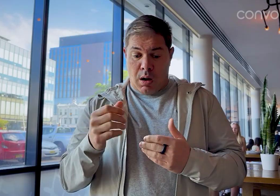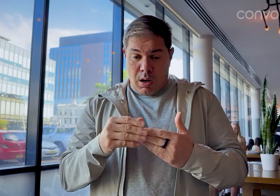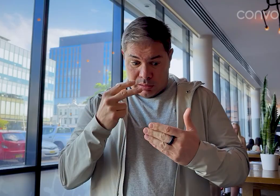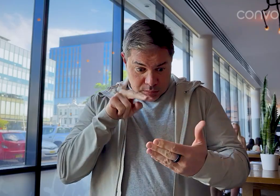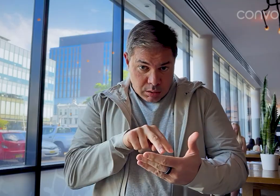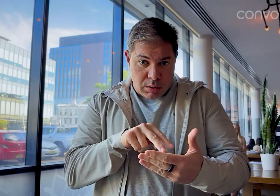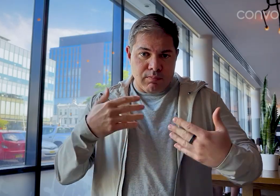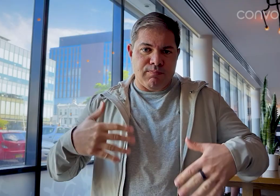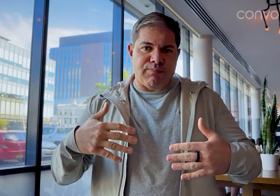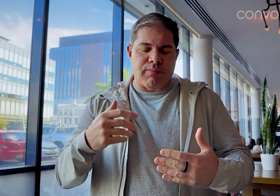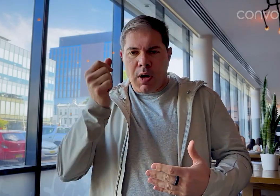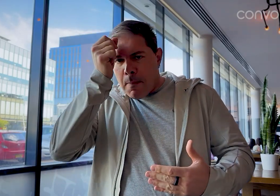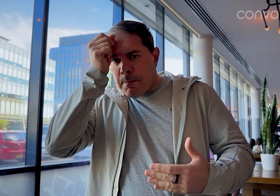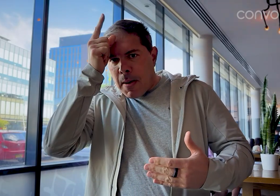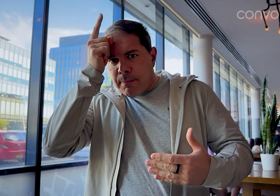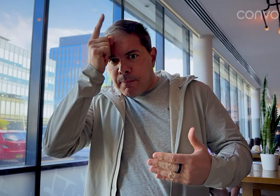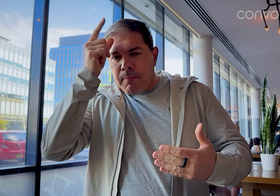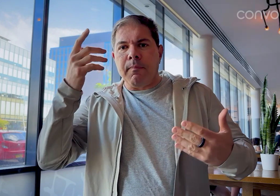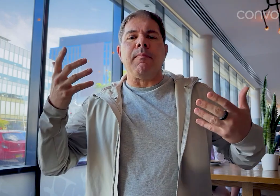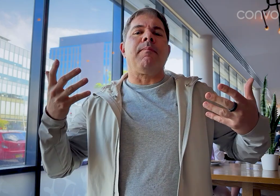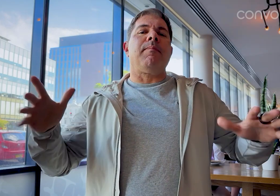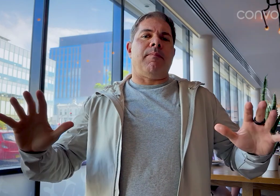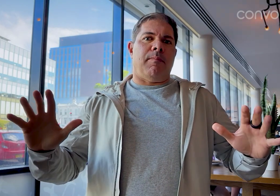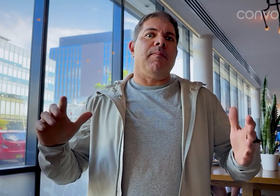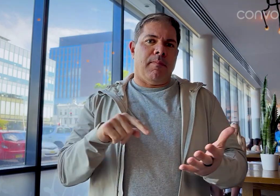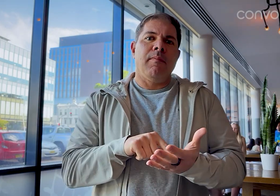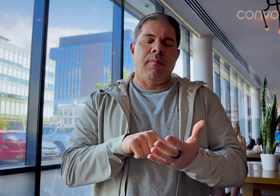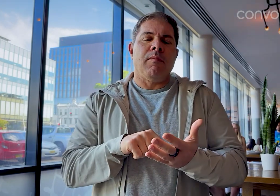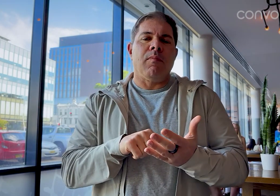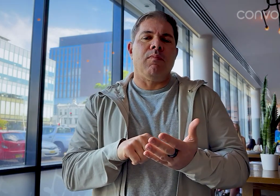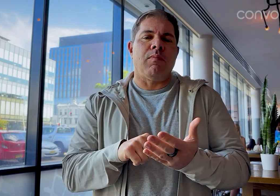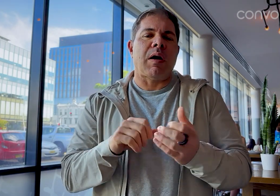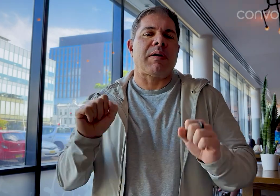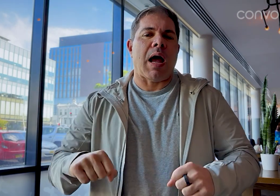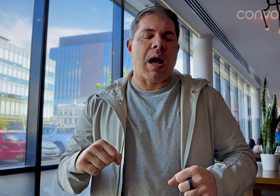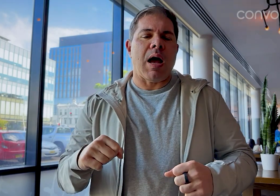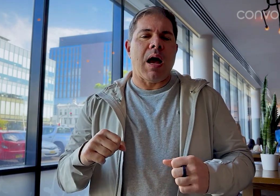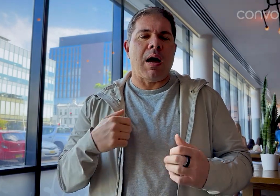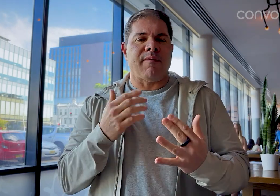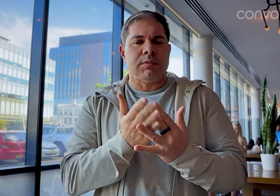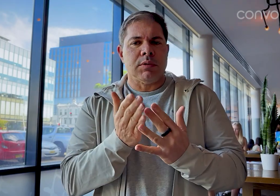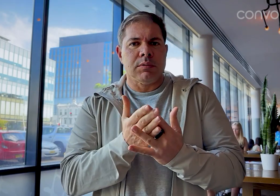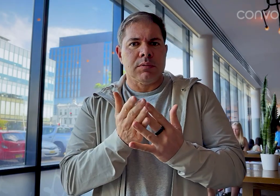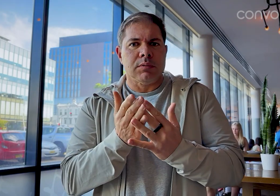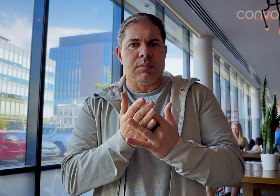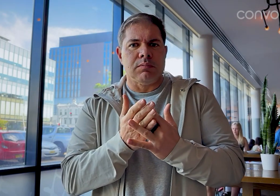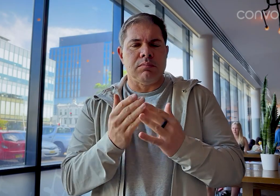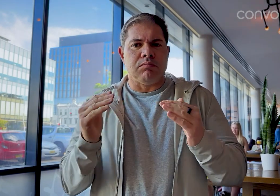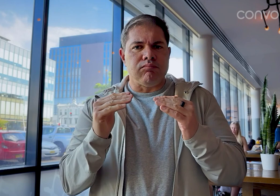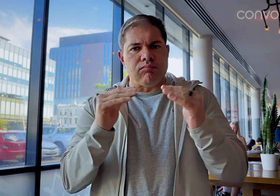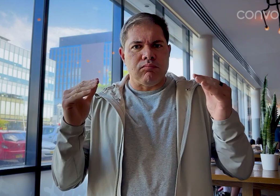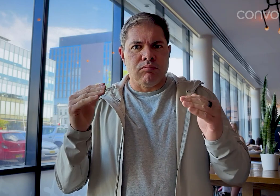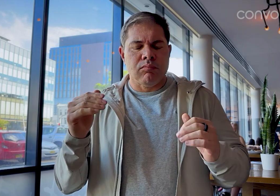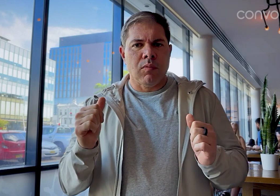With the Convo app, changes everything in terms of accessibility and equality